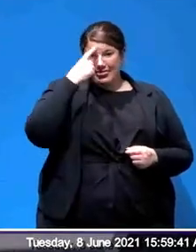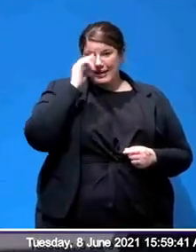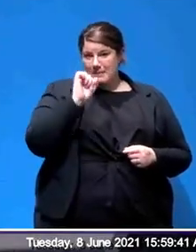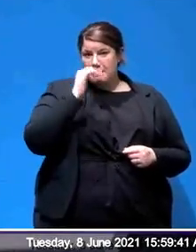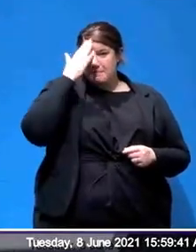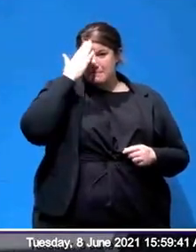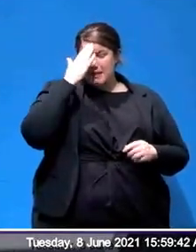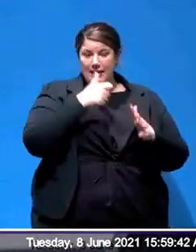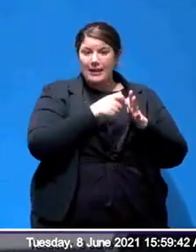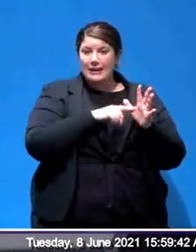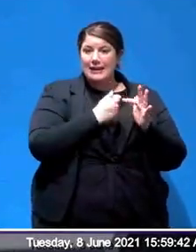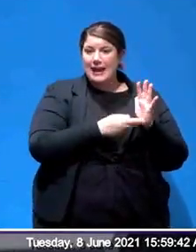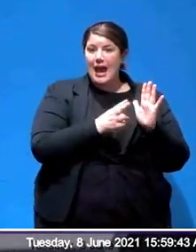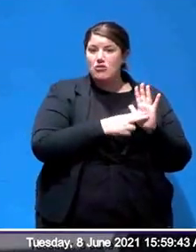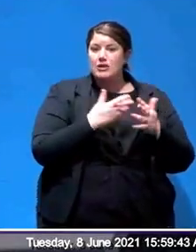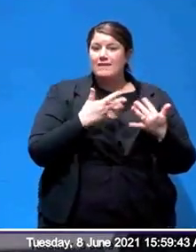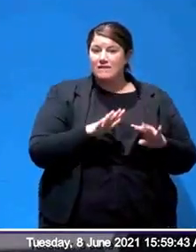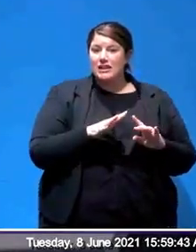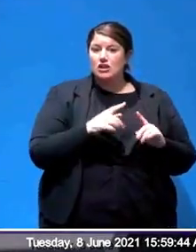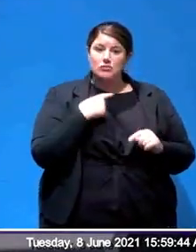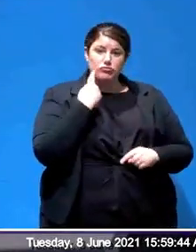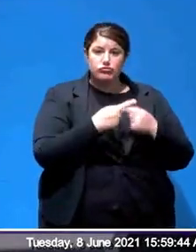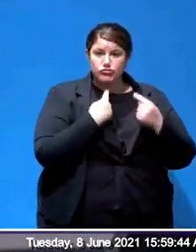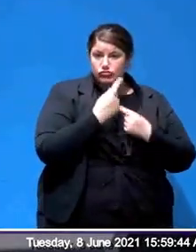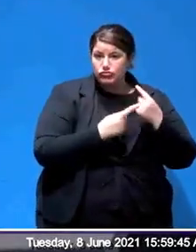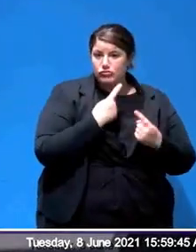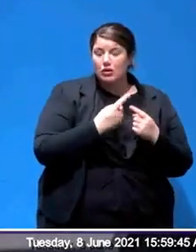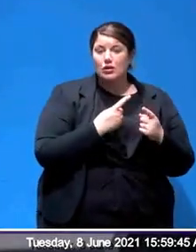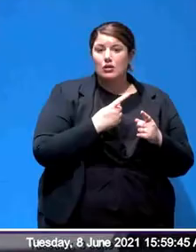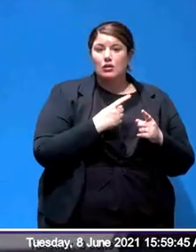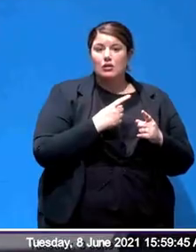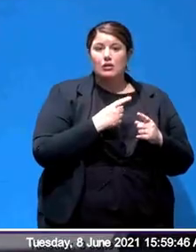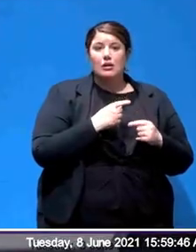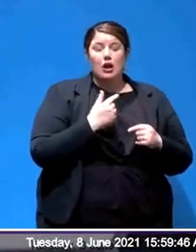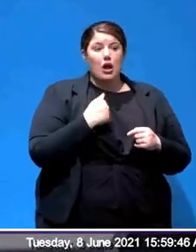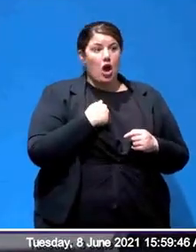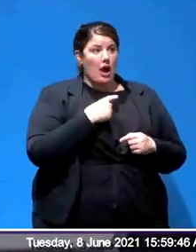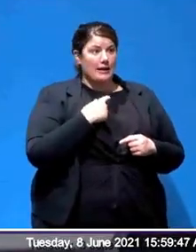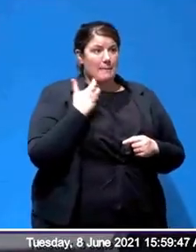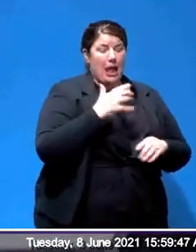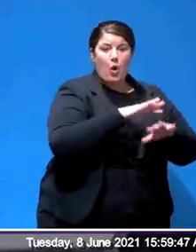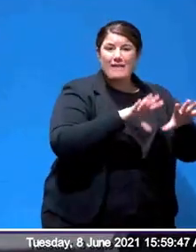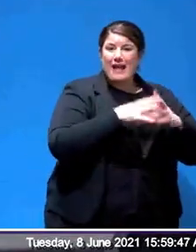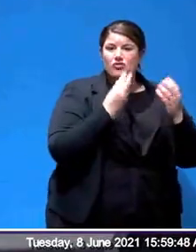think I heard her mention it in her own statement, around choosing her battles, and Karen said to me, "I choose my battles."